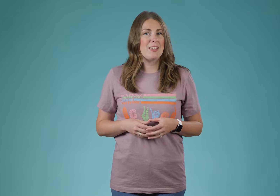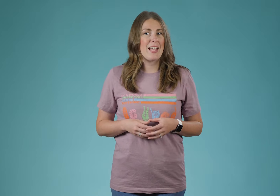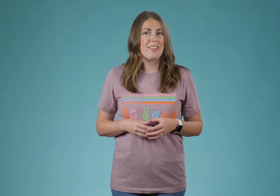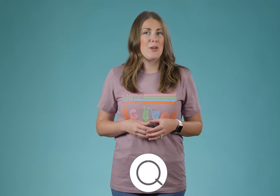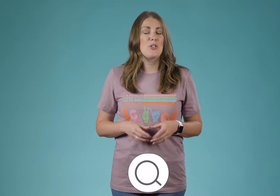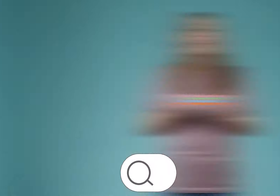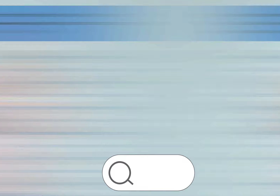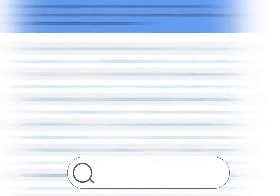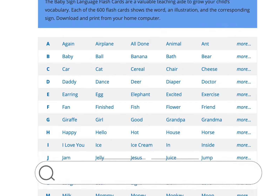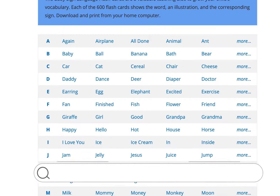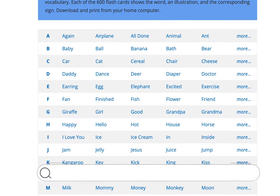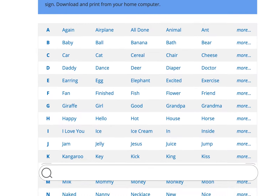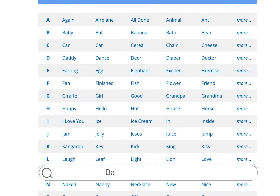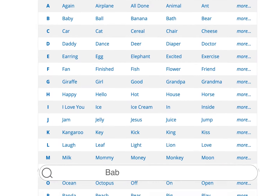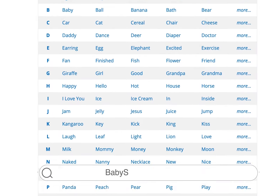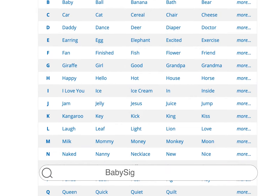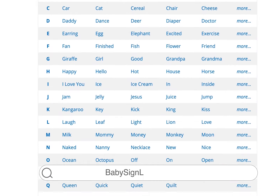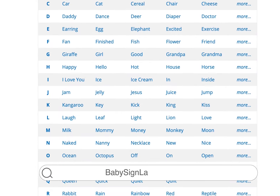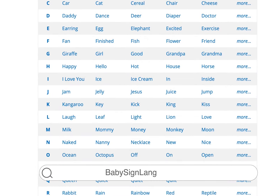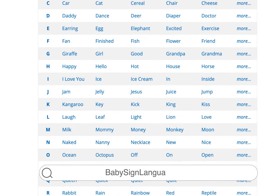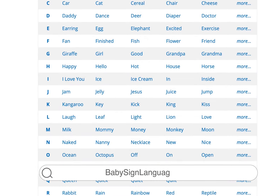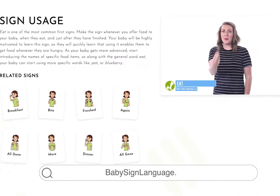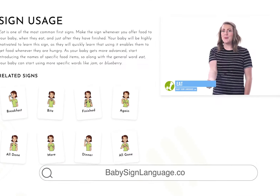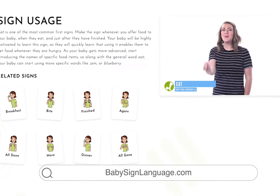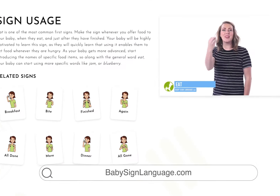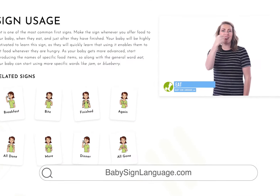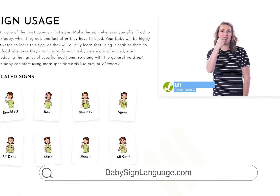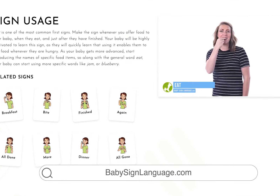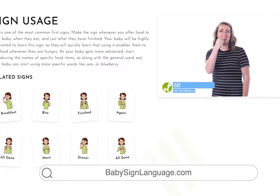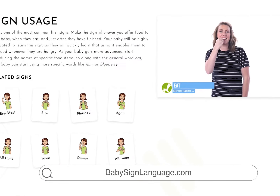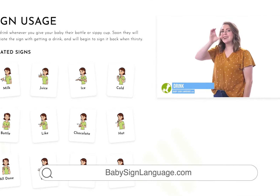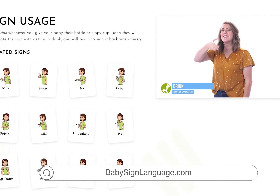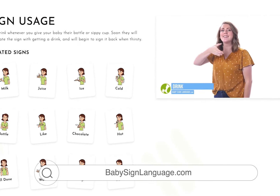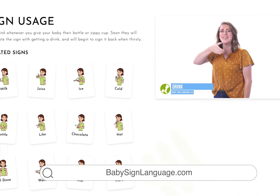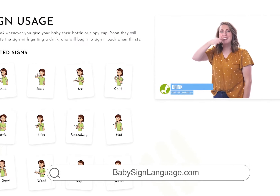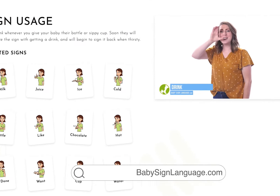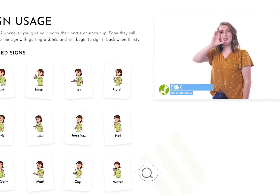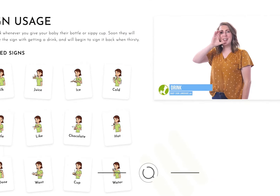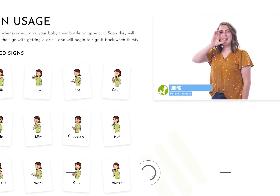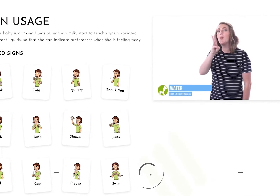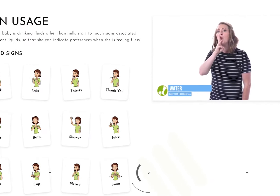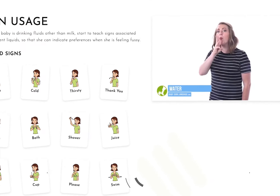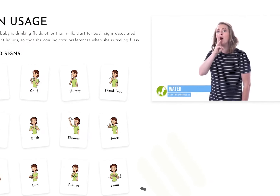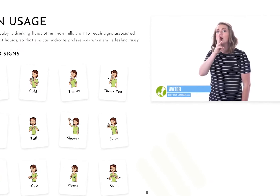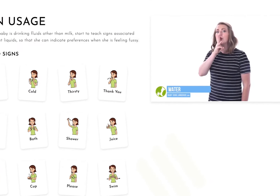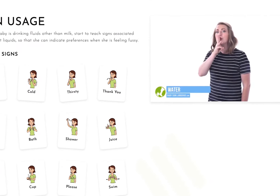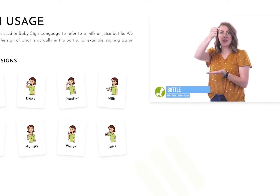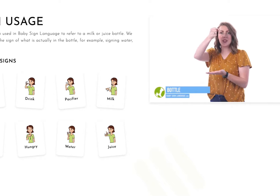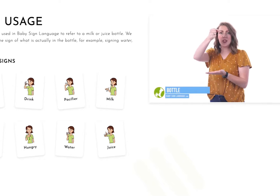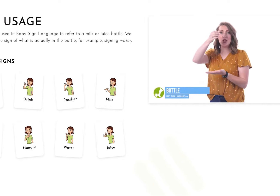sign language, go check out babysignlanguage.com. This has a list of over a thousand signs that you